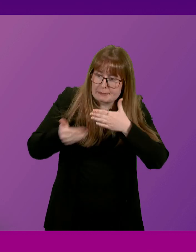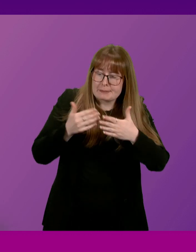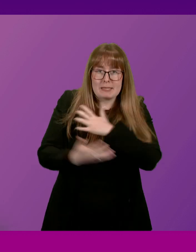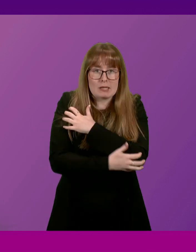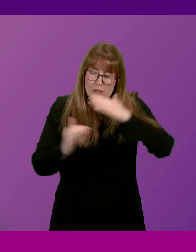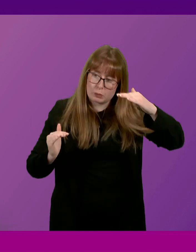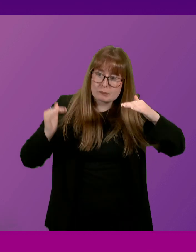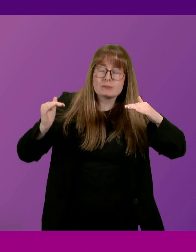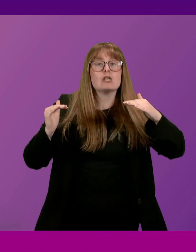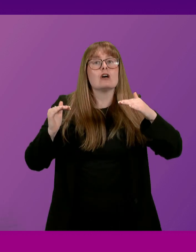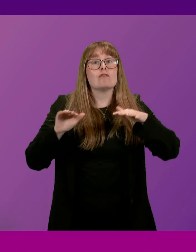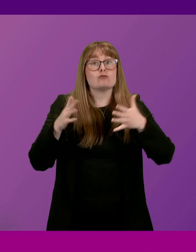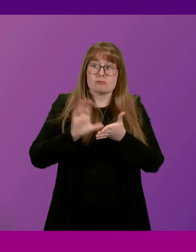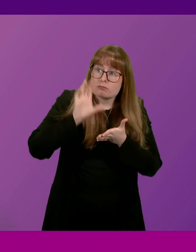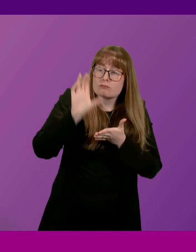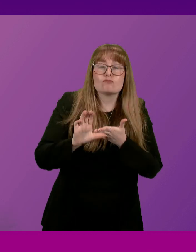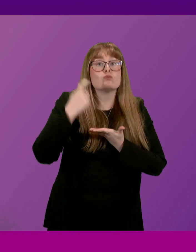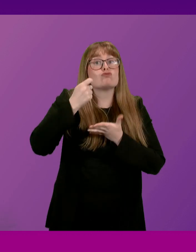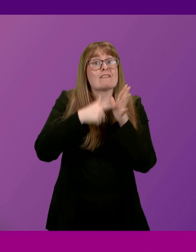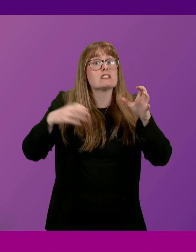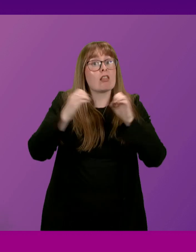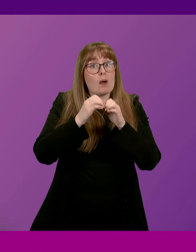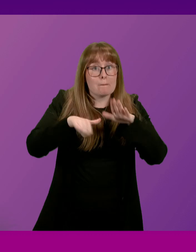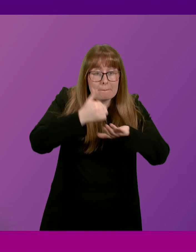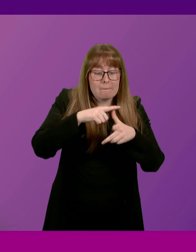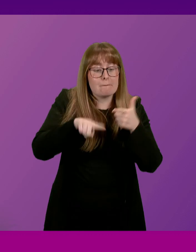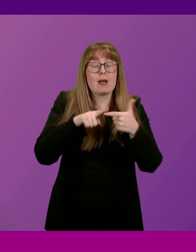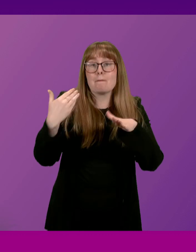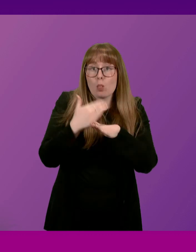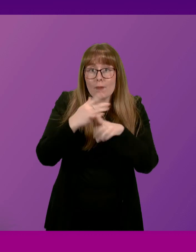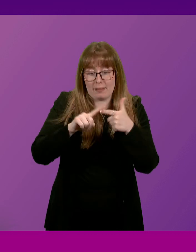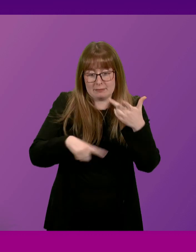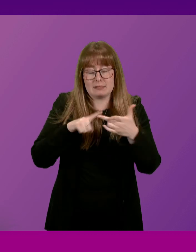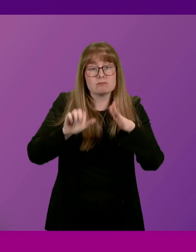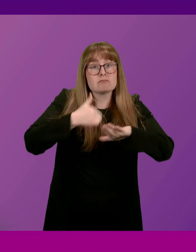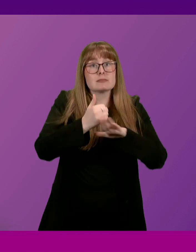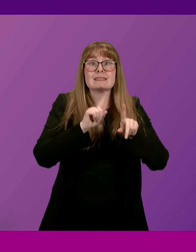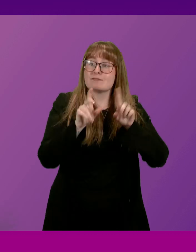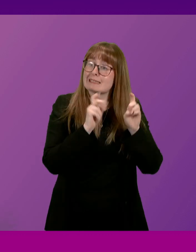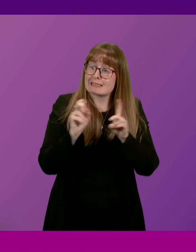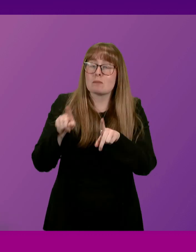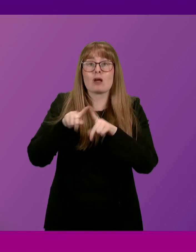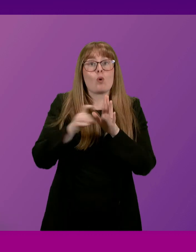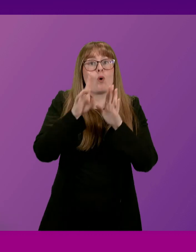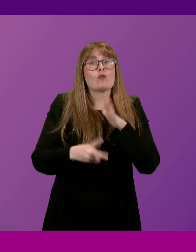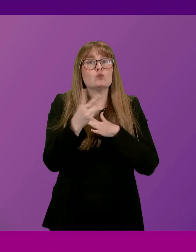including investment in breakfast clubs and employability initiatives, and by developing systems that will effectively remove the two-child limit.